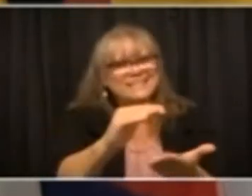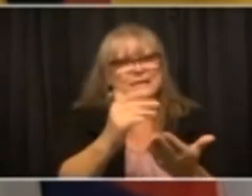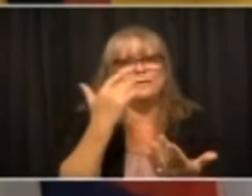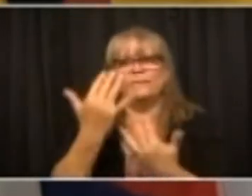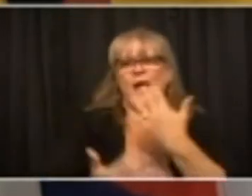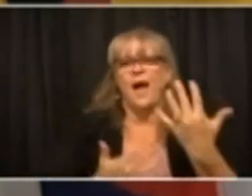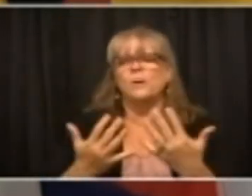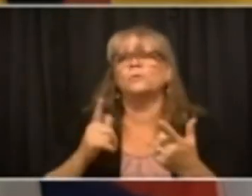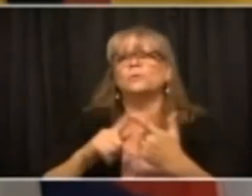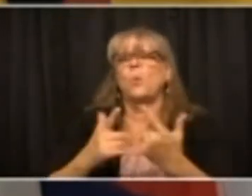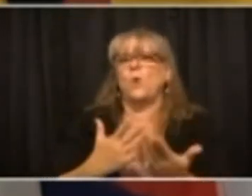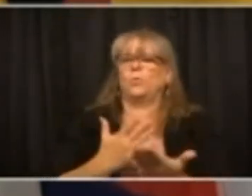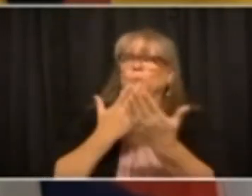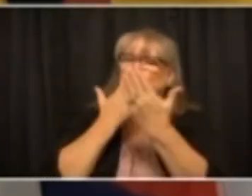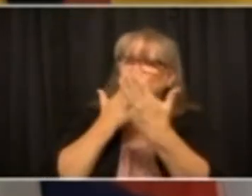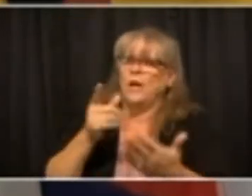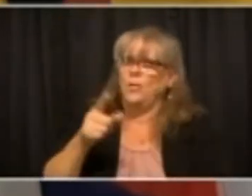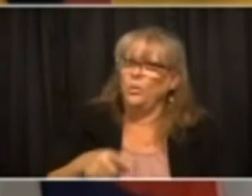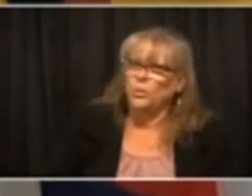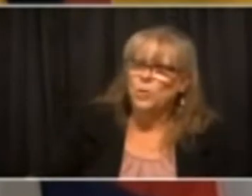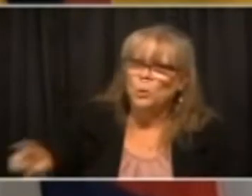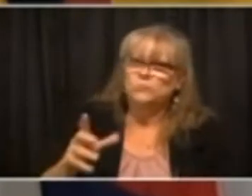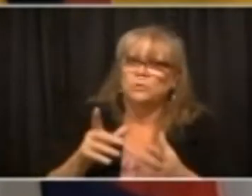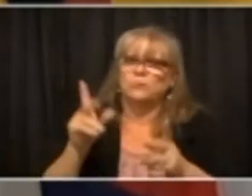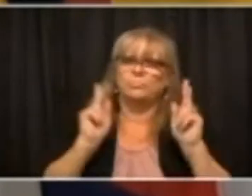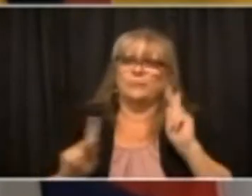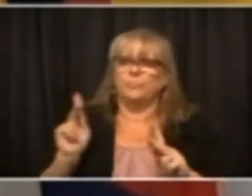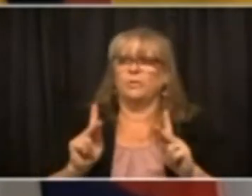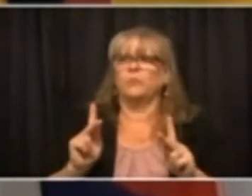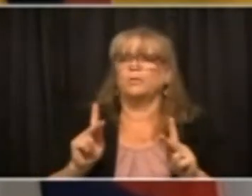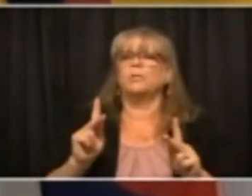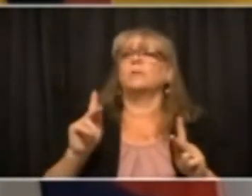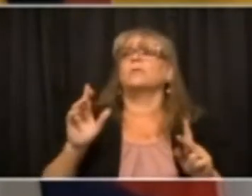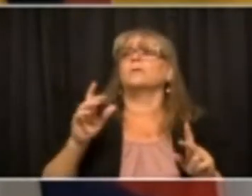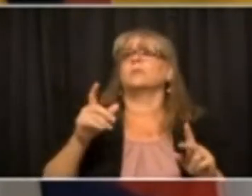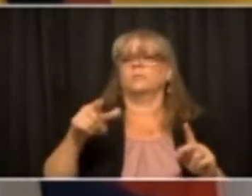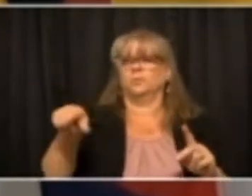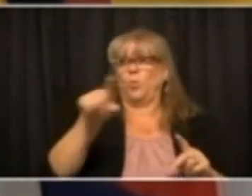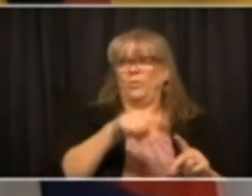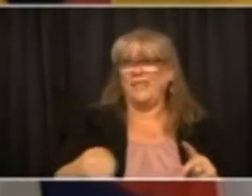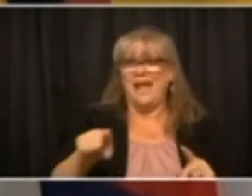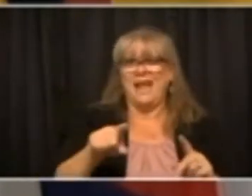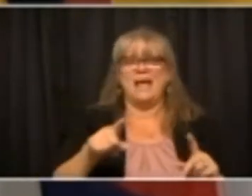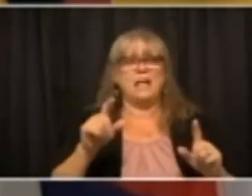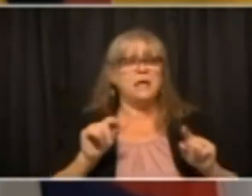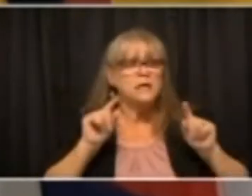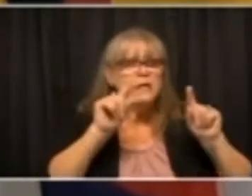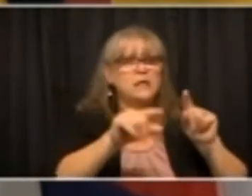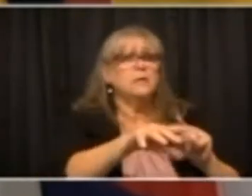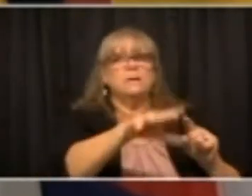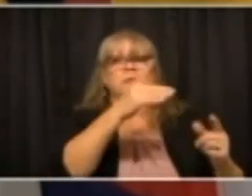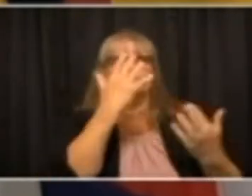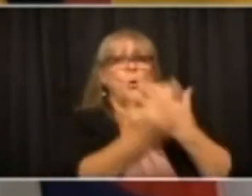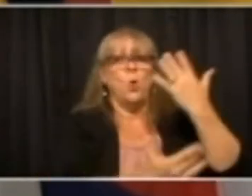who run towards the smoke and towards the fire to keep us safe with that i'll turn it over to dan gibbs the executive director of the